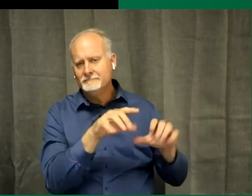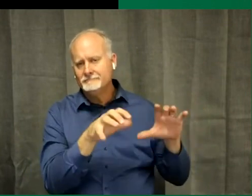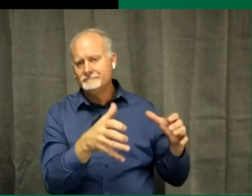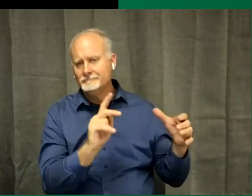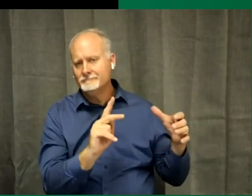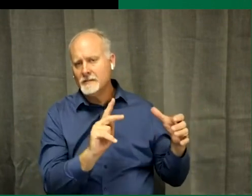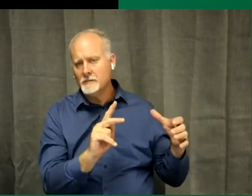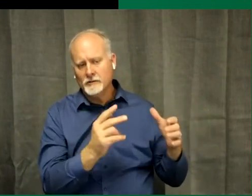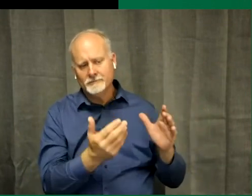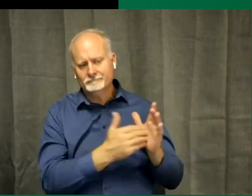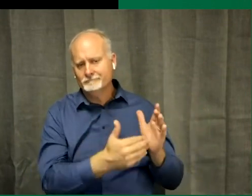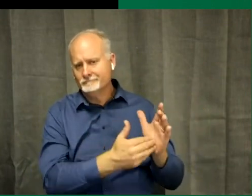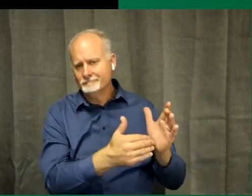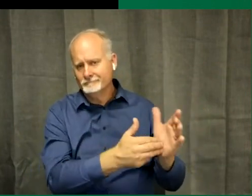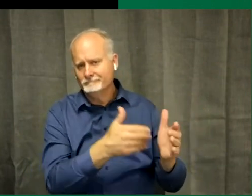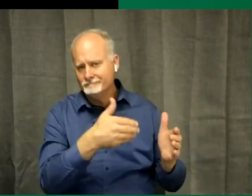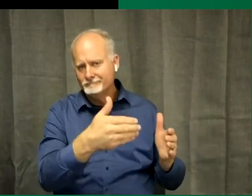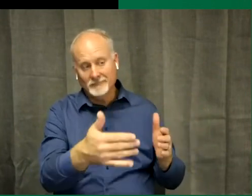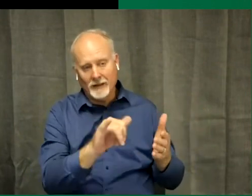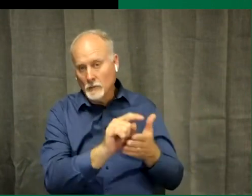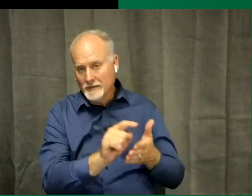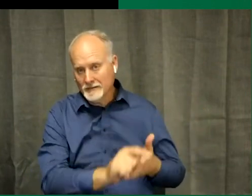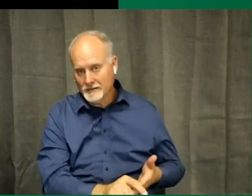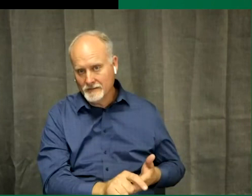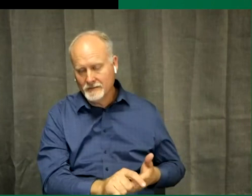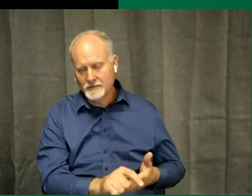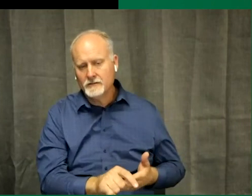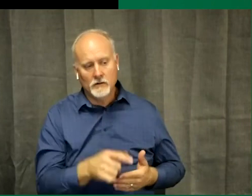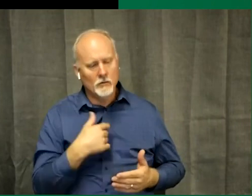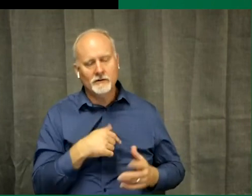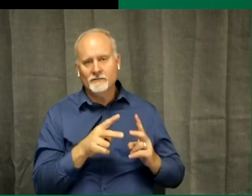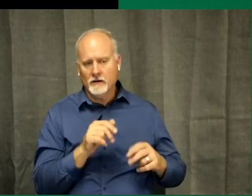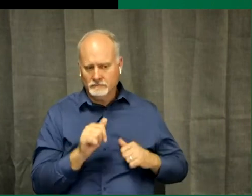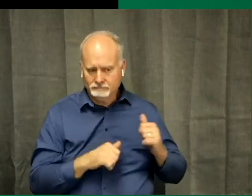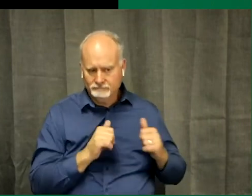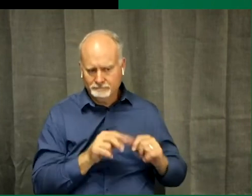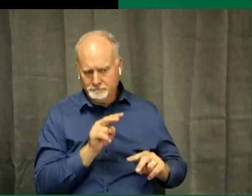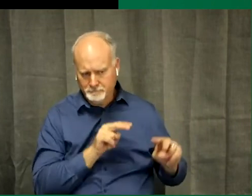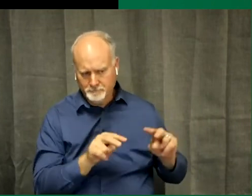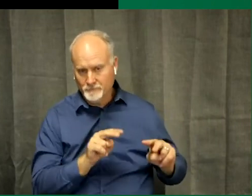on a repeating basis for example weekly we are proactively monitoring the campus for asymptomatic